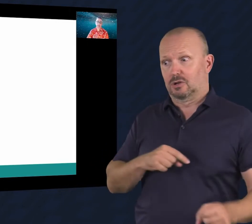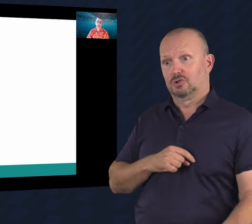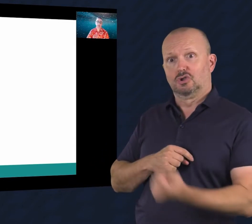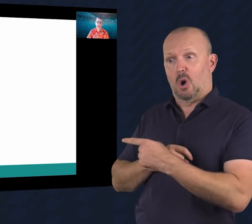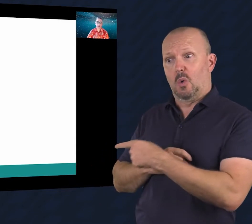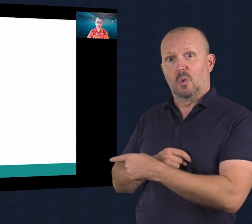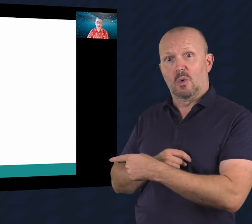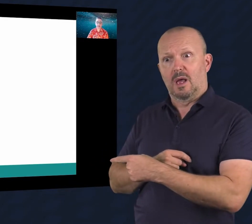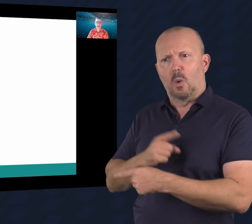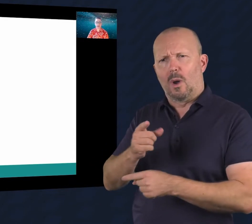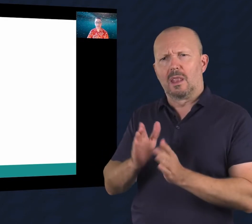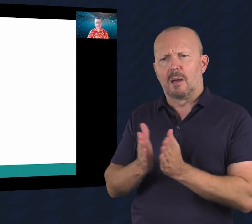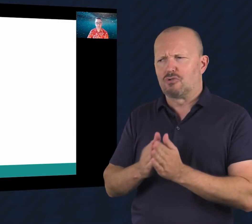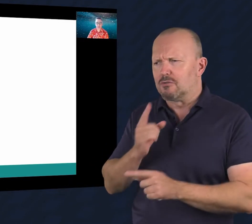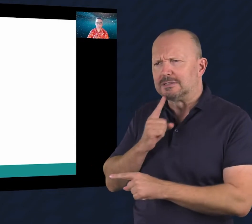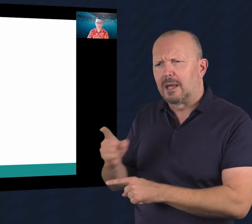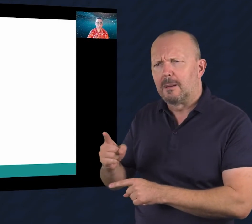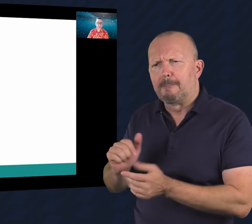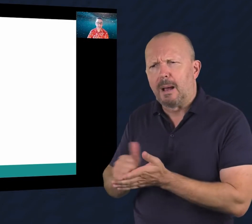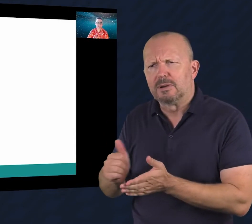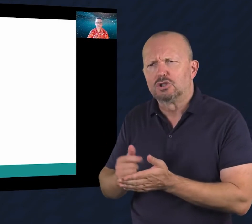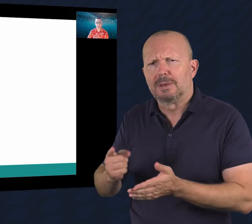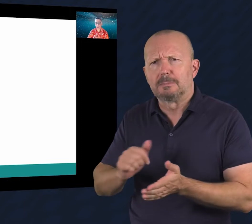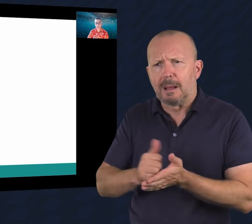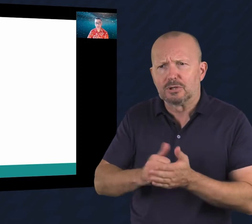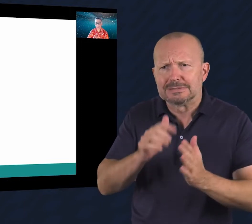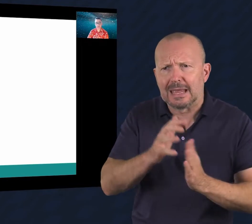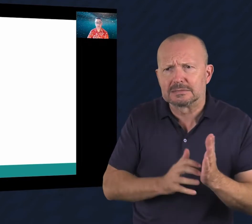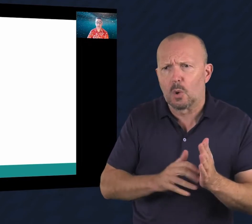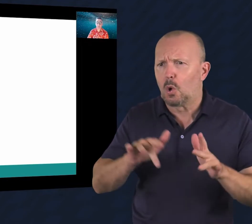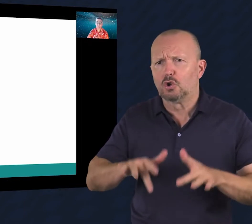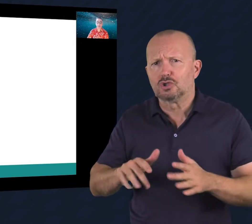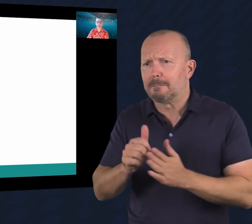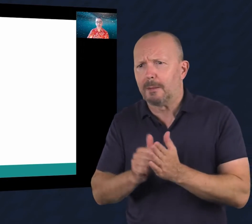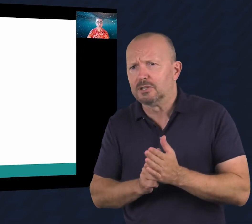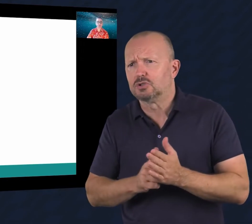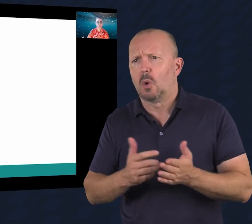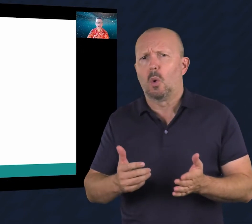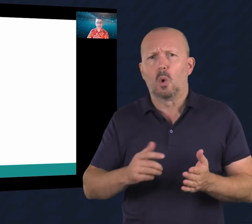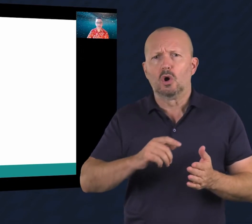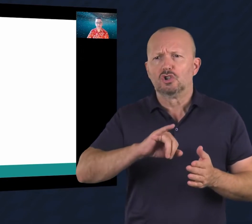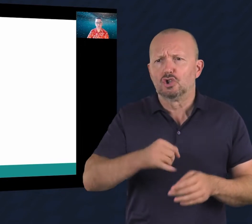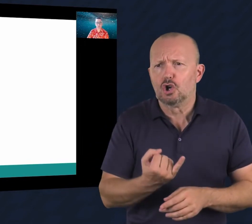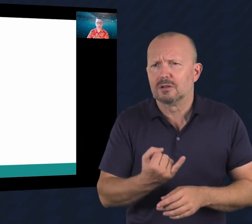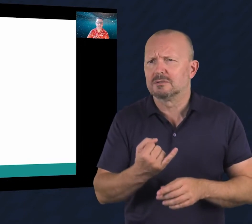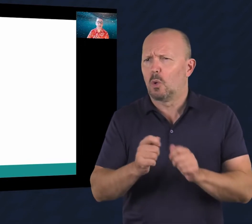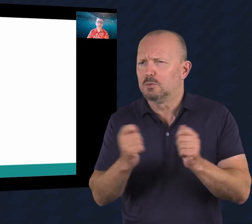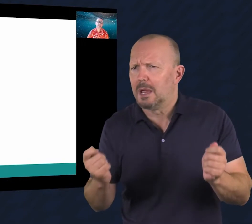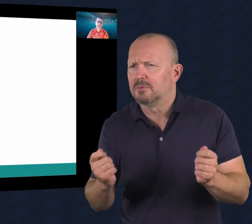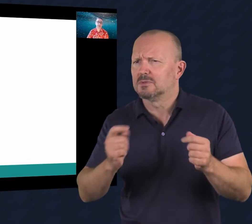And one of the librarians asked me, does that mean published texts, unpublished journals, unpublished texts, journals, magazines? What is it?